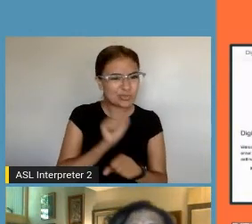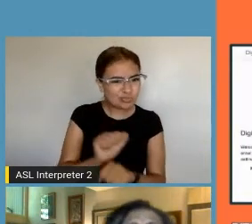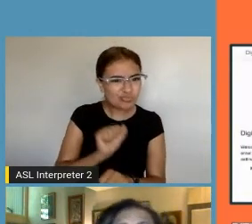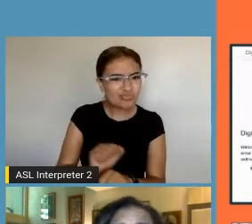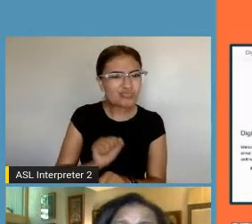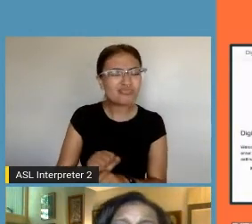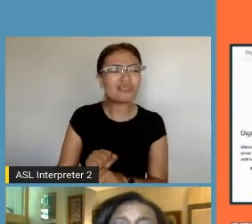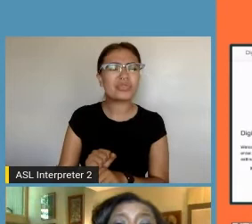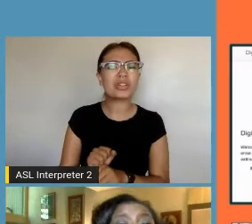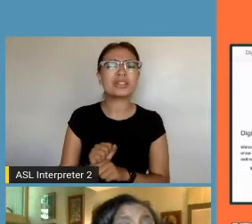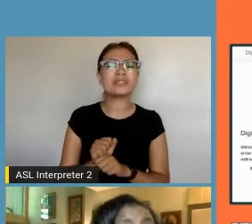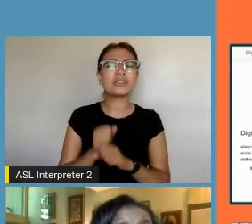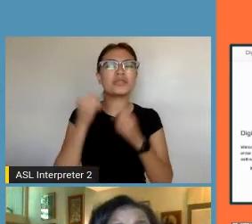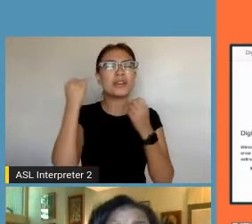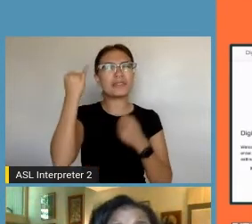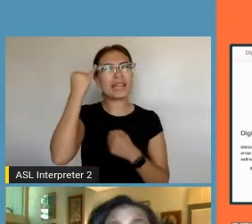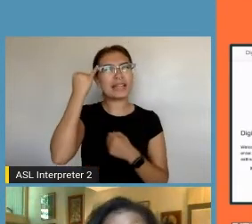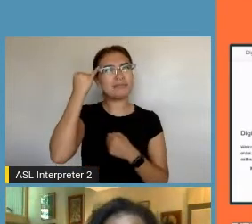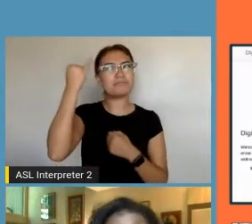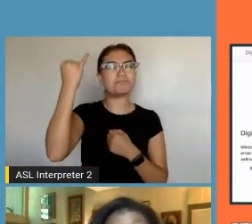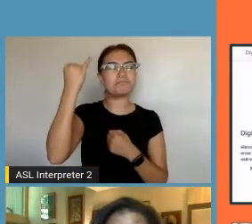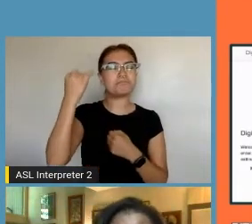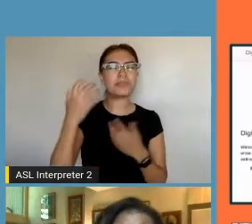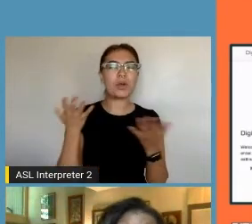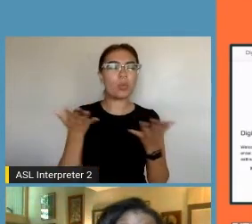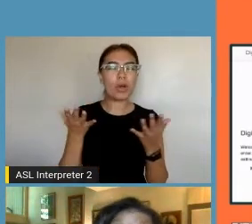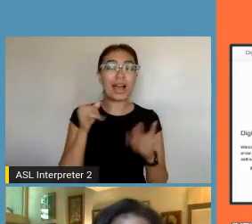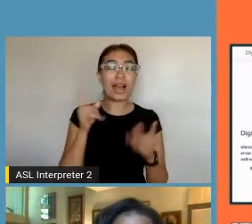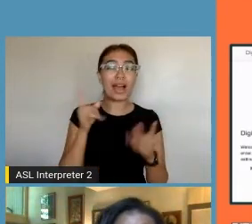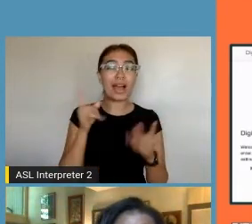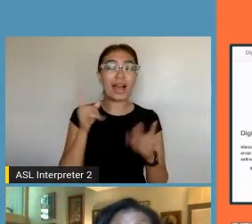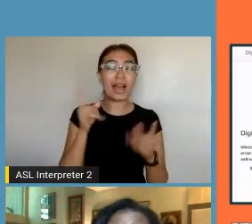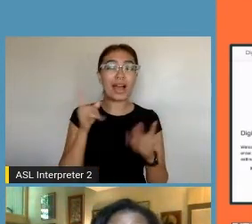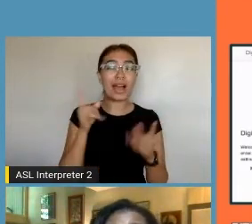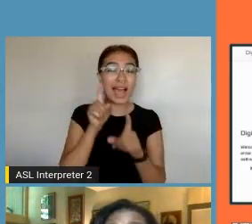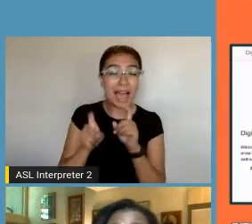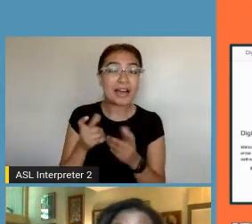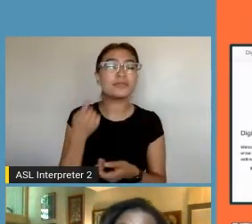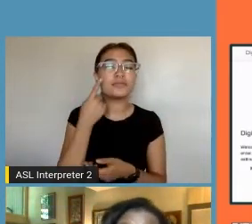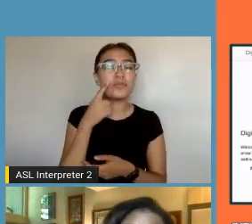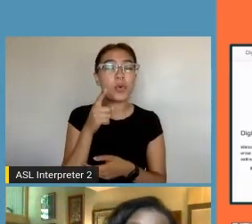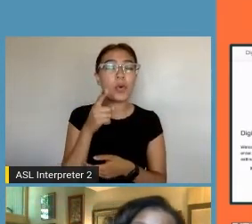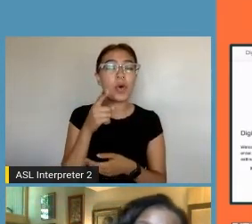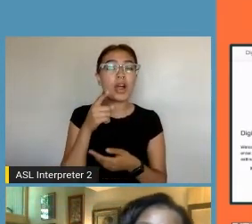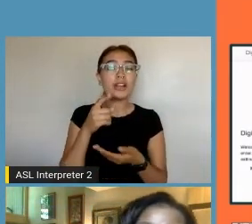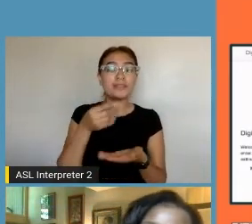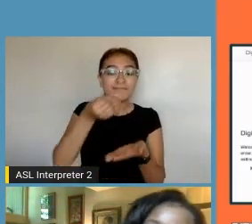an idea of what to ask for in terms of grants and fundraising and your sponsored institutions.